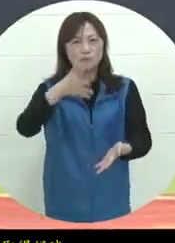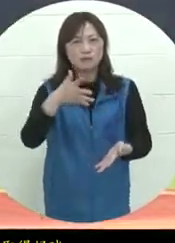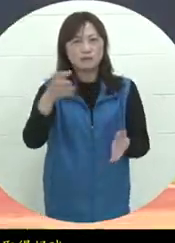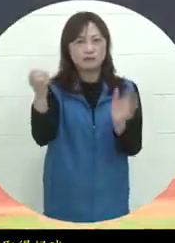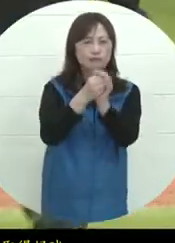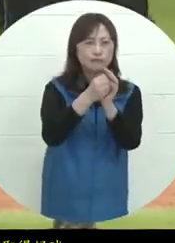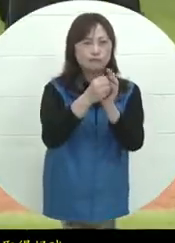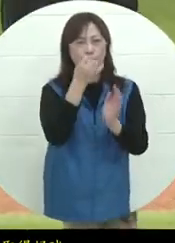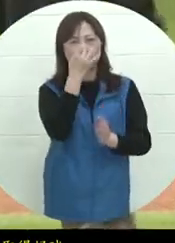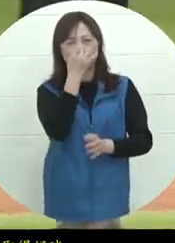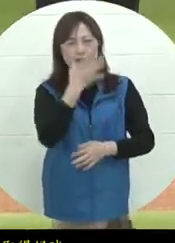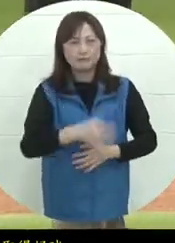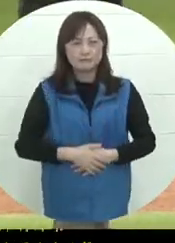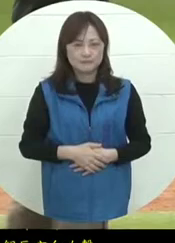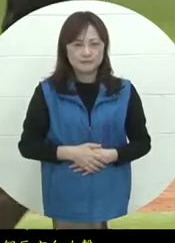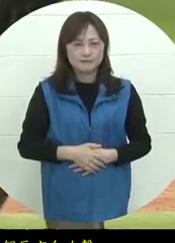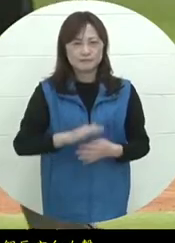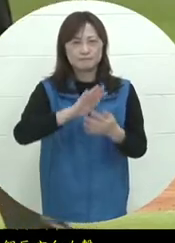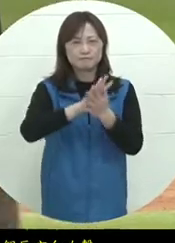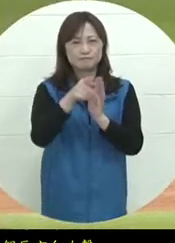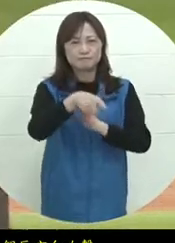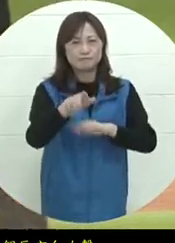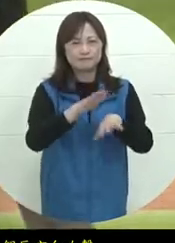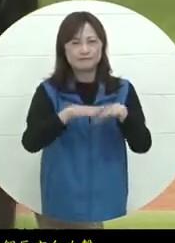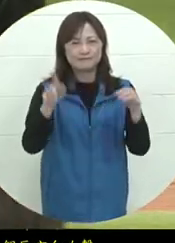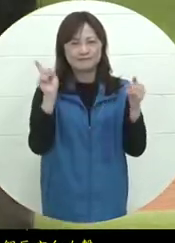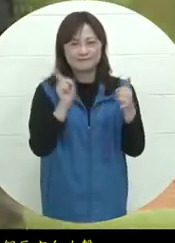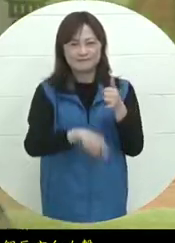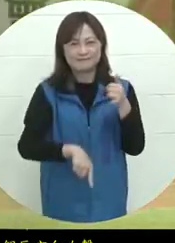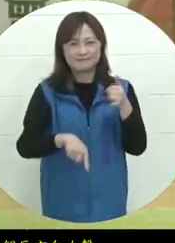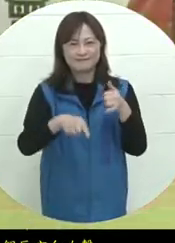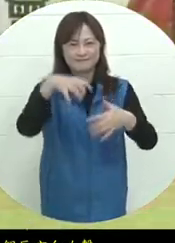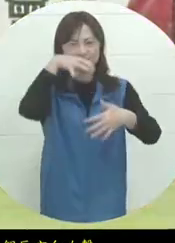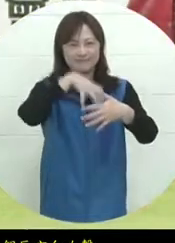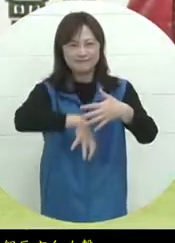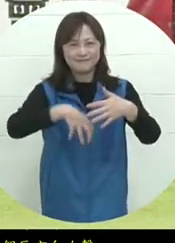, so they crossed the infield and formed a hit. It was a good start